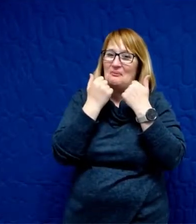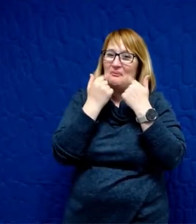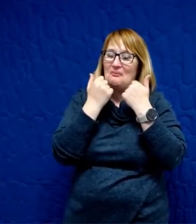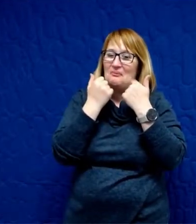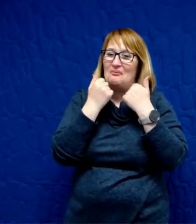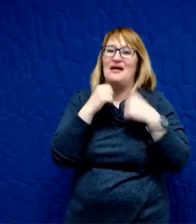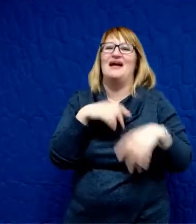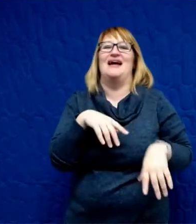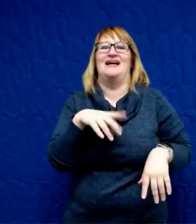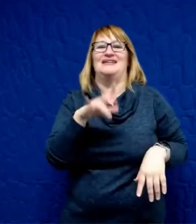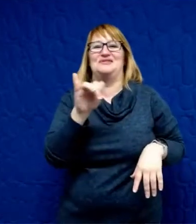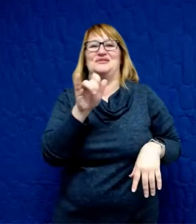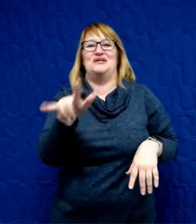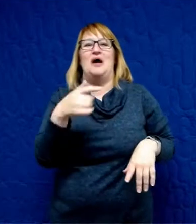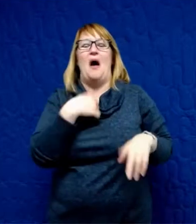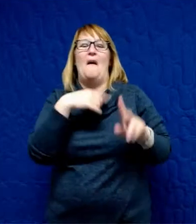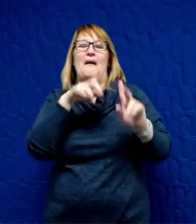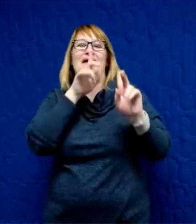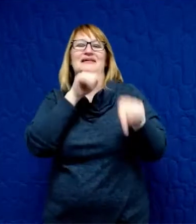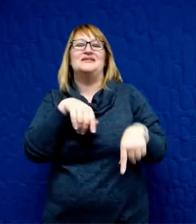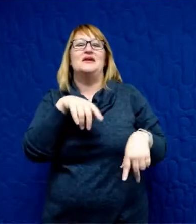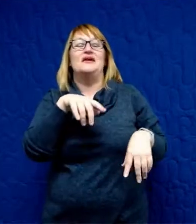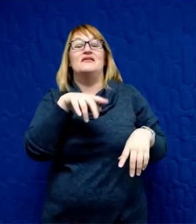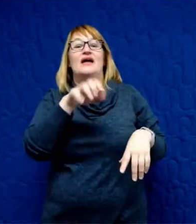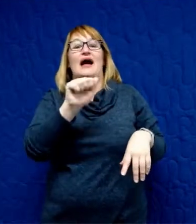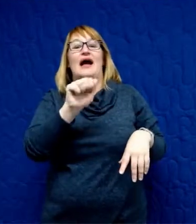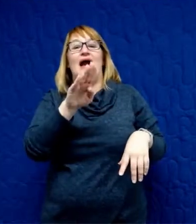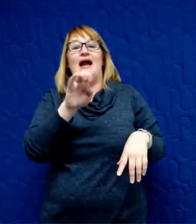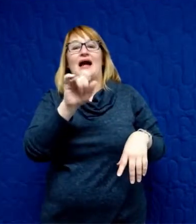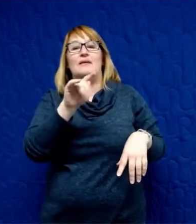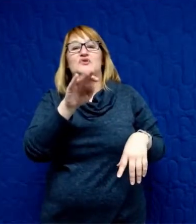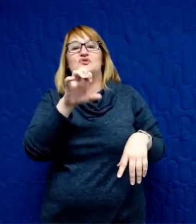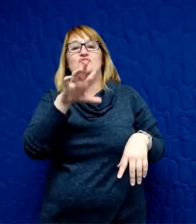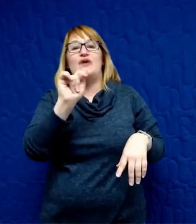really a summation of your entire proposal. It's the part it's really